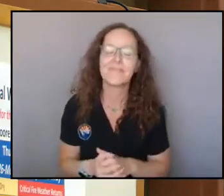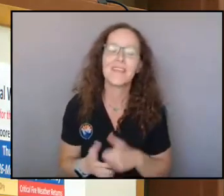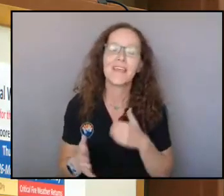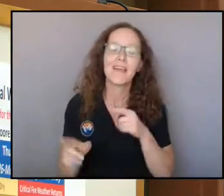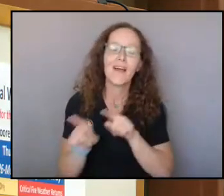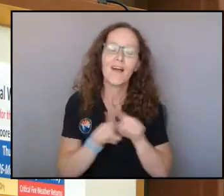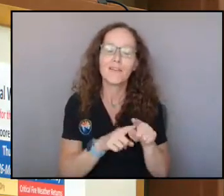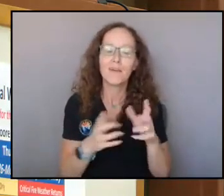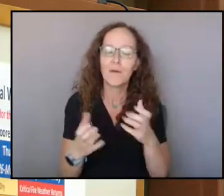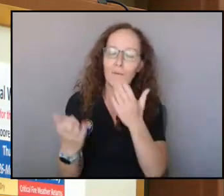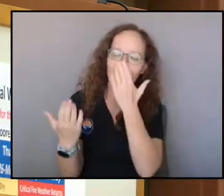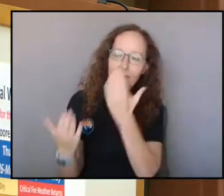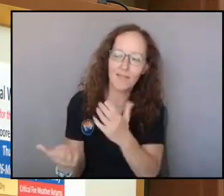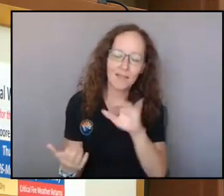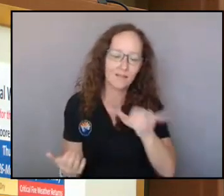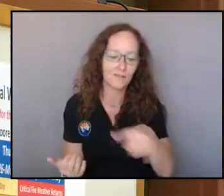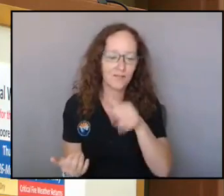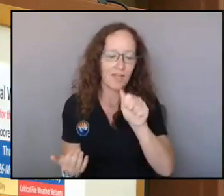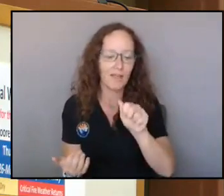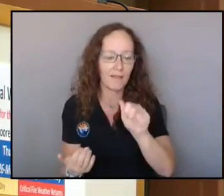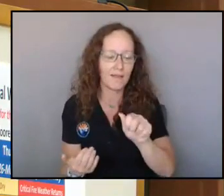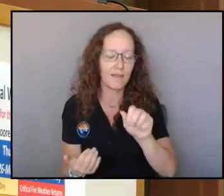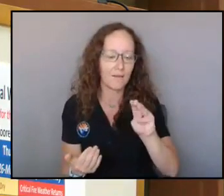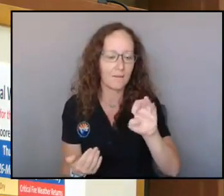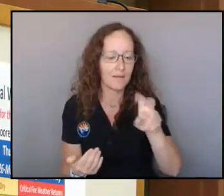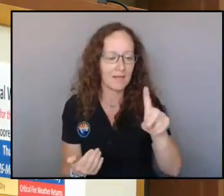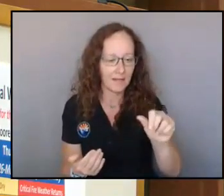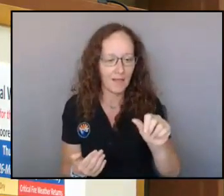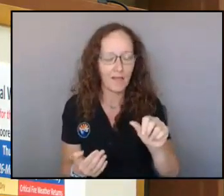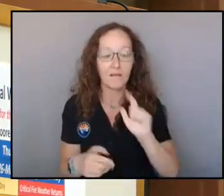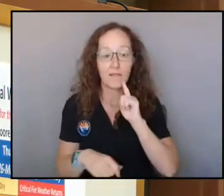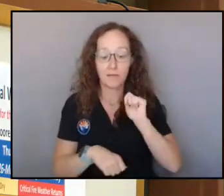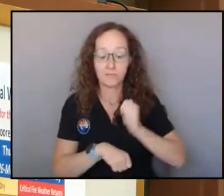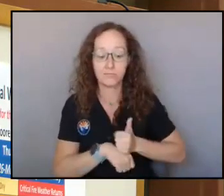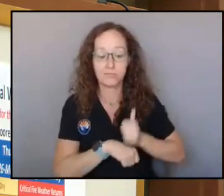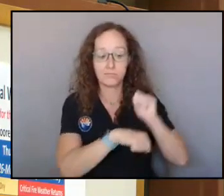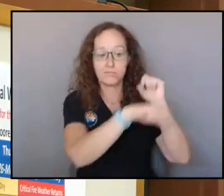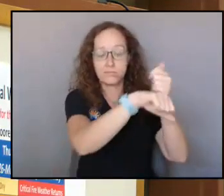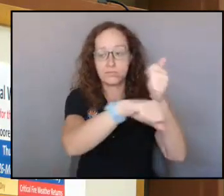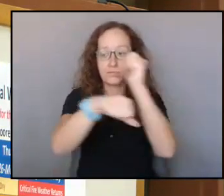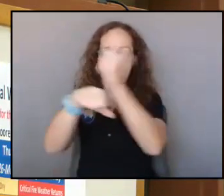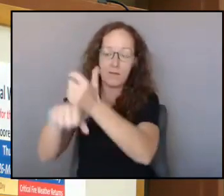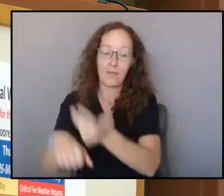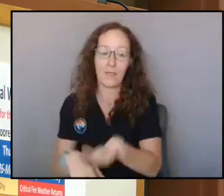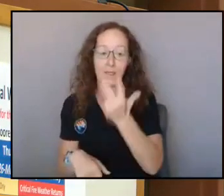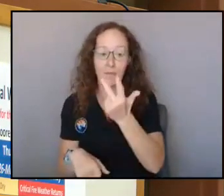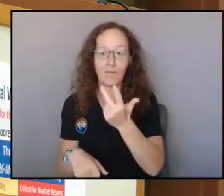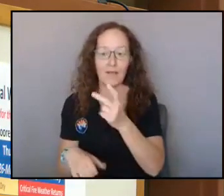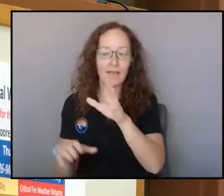LOCATION AT ALL THREE DIFFERENT ICPs SO WE CAN MAKE THIS PRODUCTION HAPPEN SMOOTHLY.